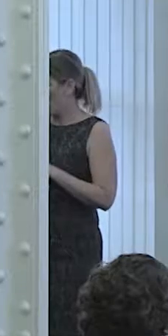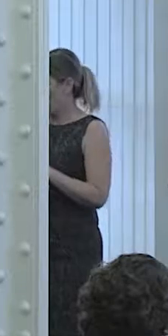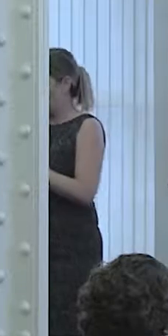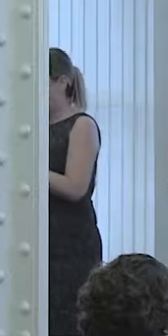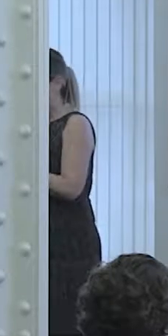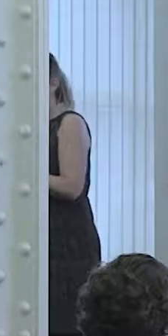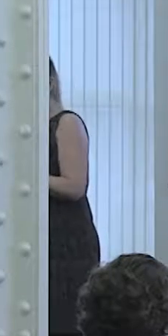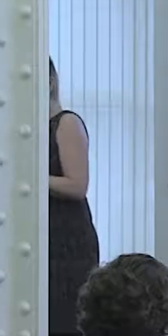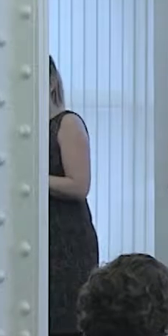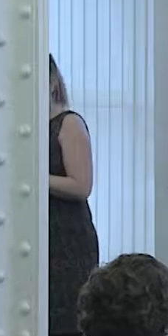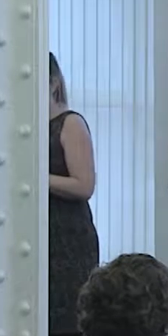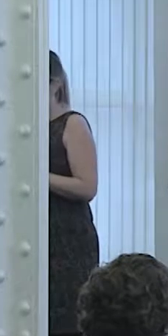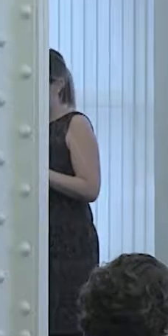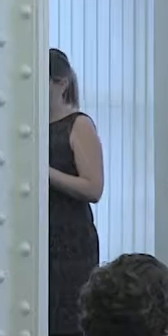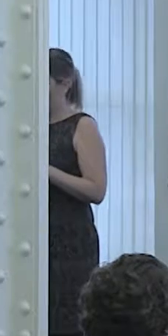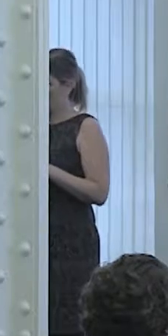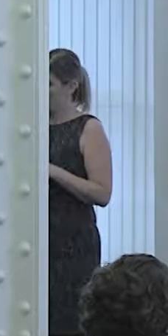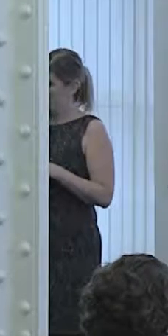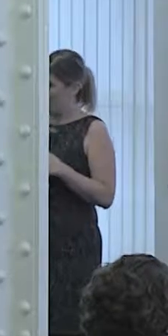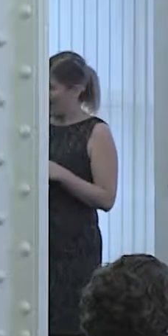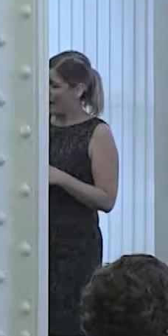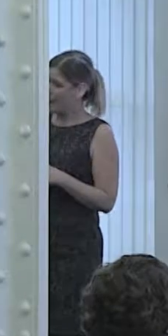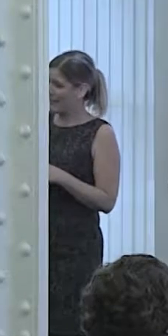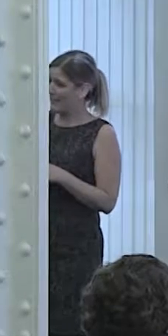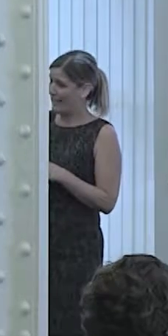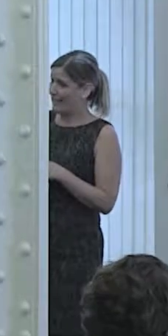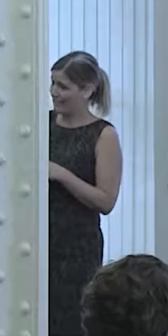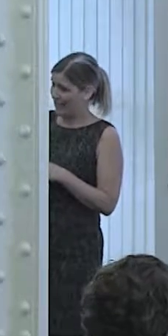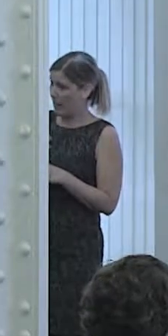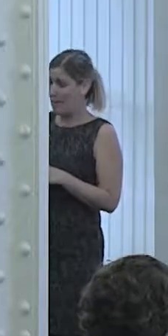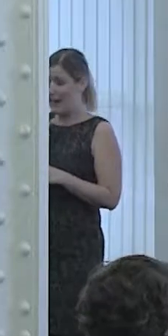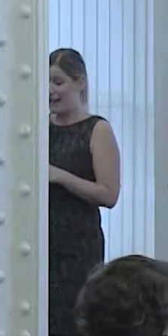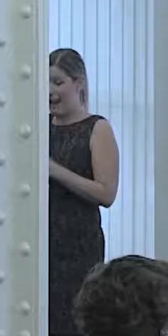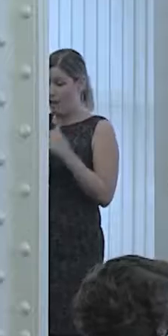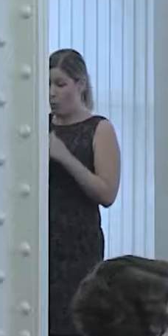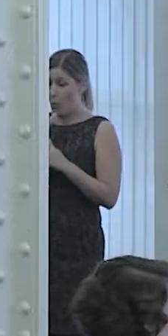into BDSM, and not all people who are into BDSM will call themselves kinksters.